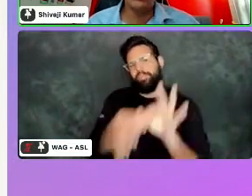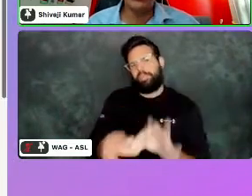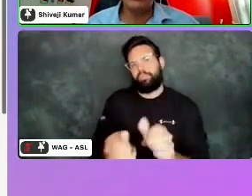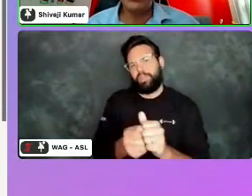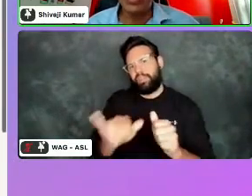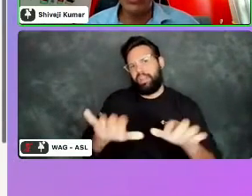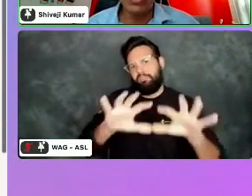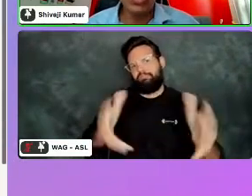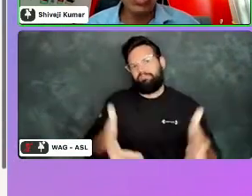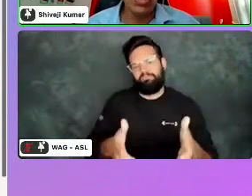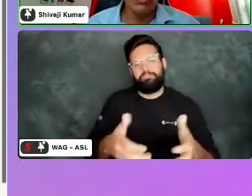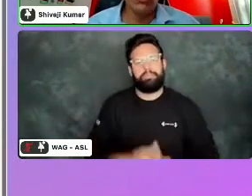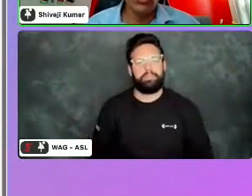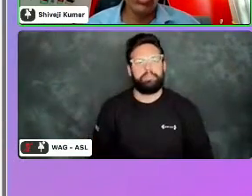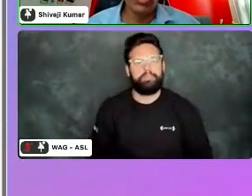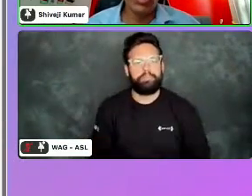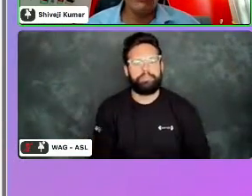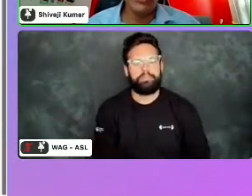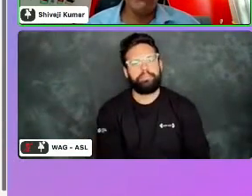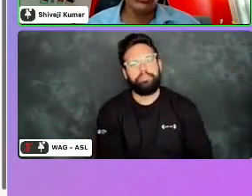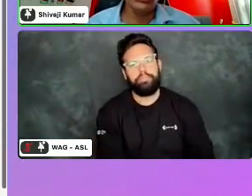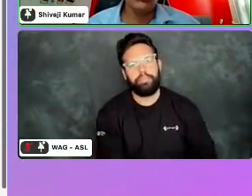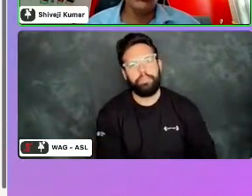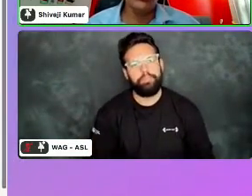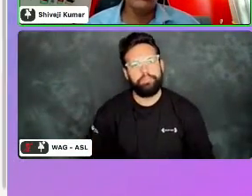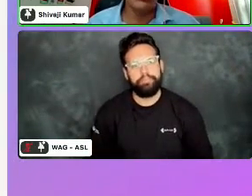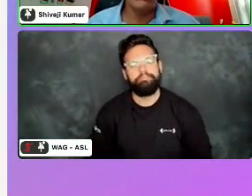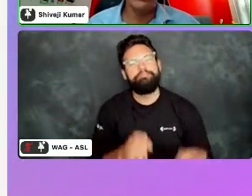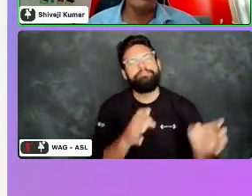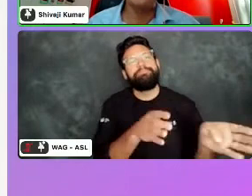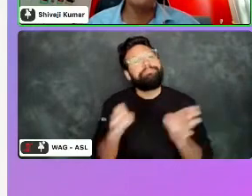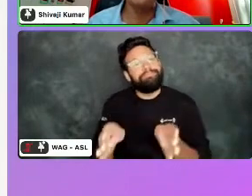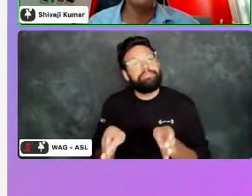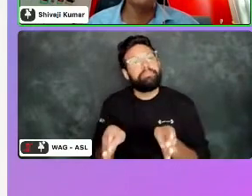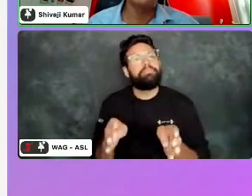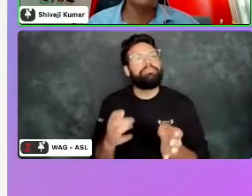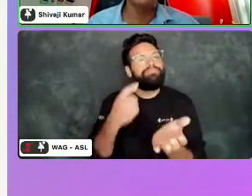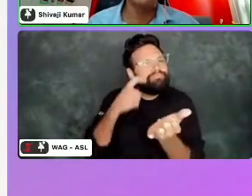Then there is five issues that are related to table.